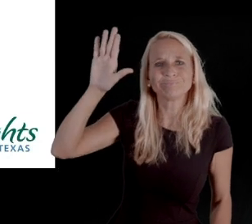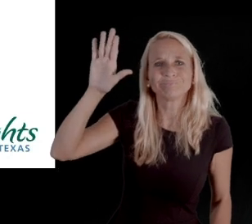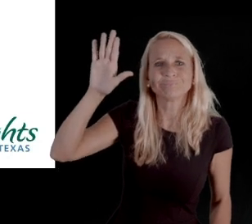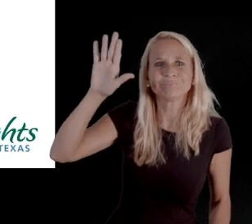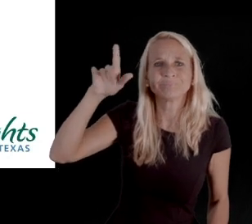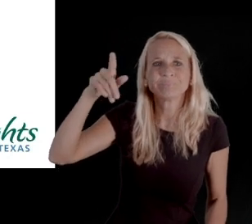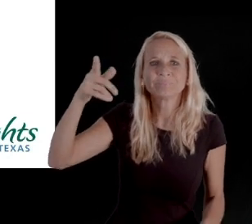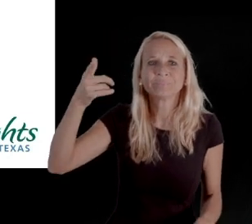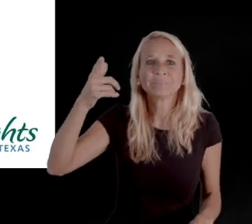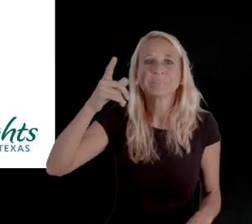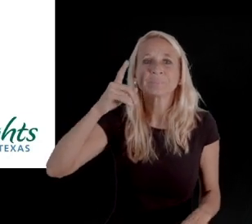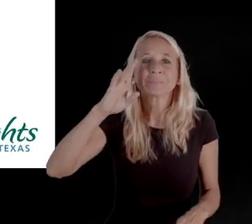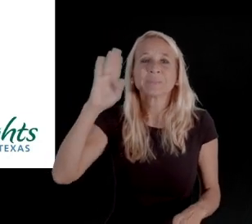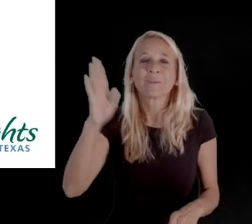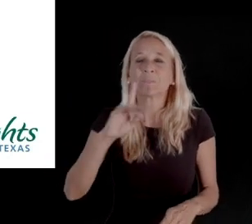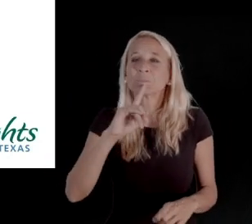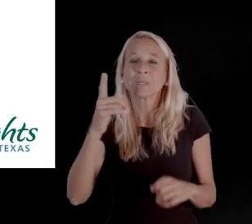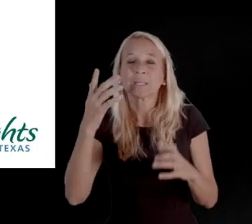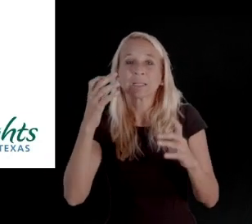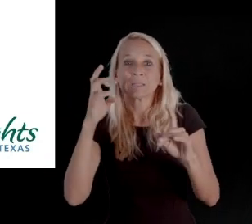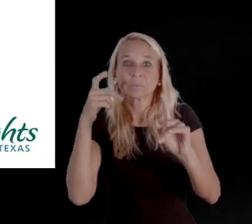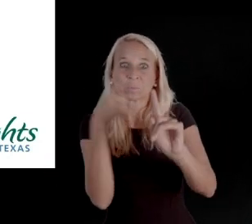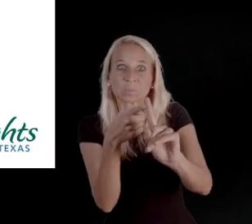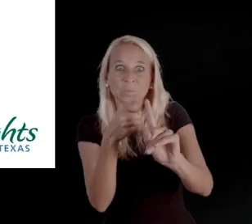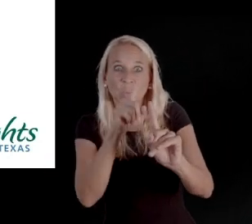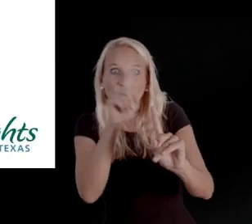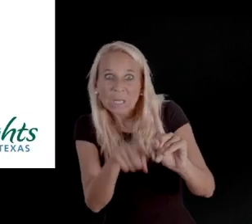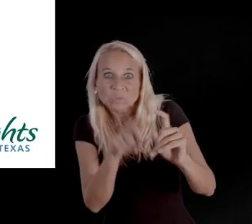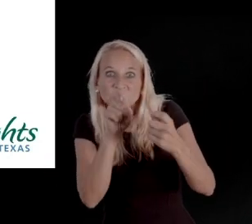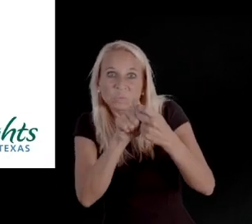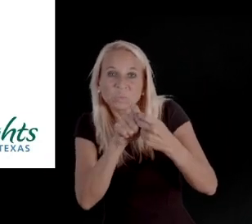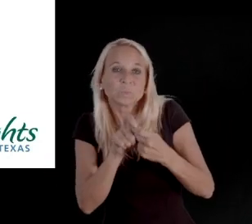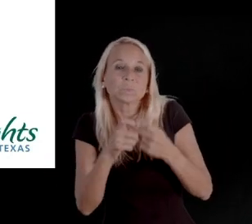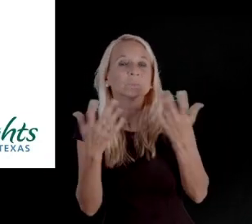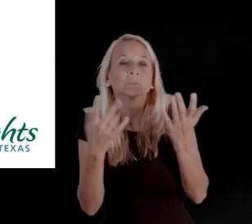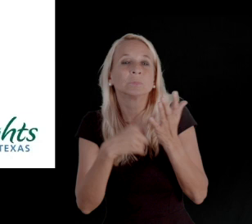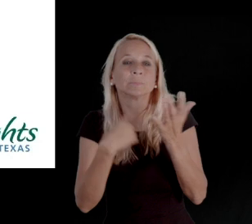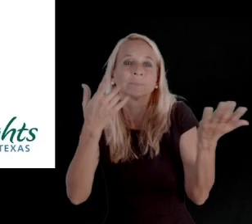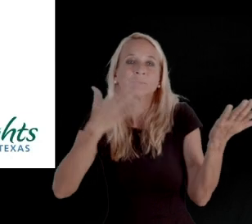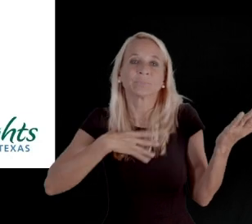They're never really towards, it might be to certain questions, we might ask that certain